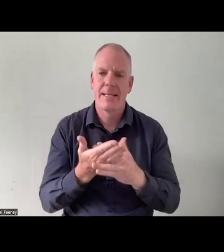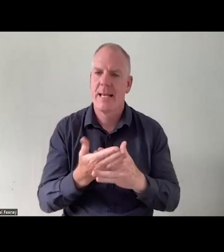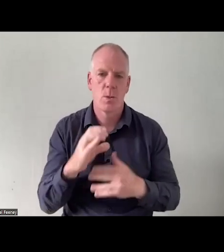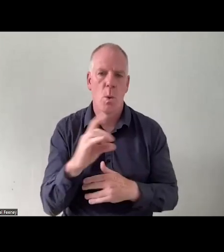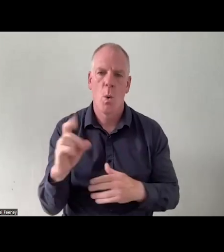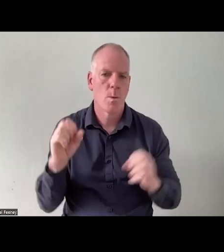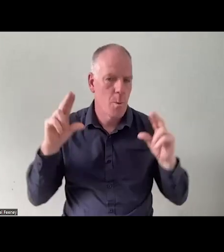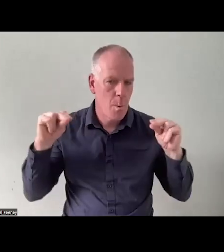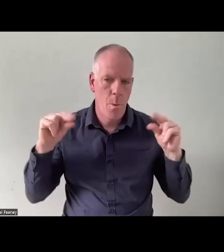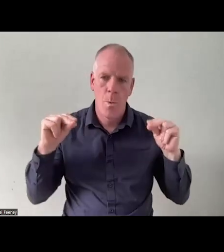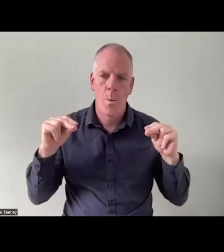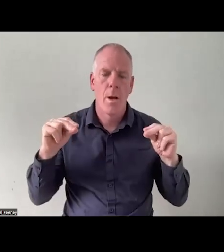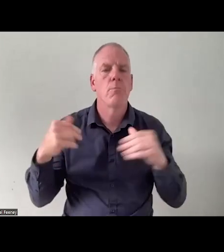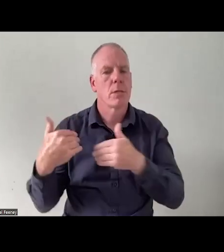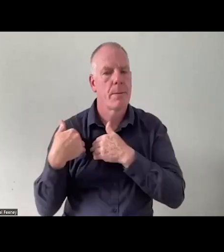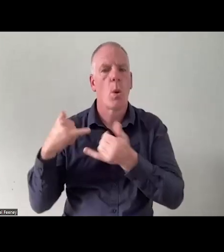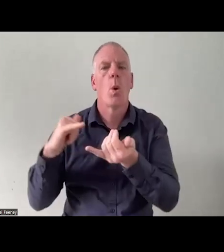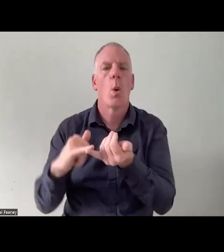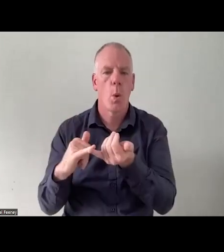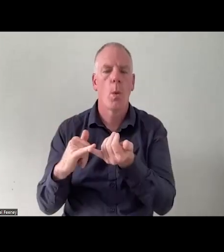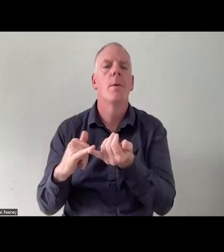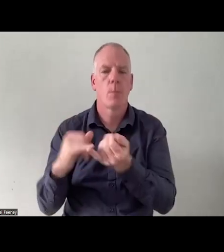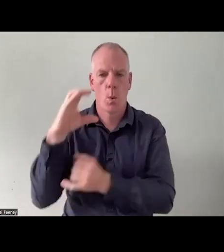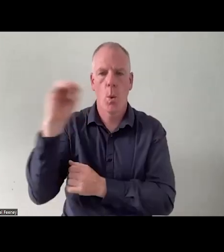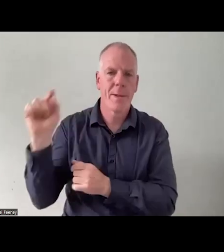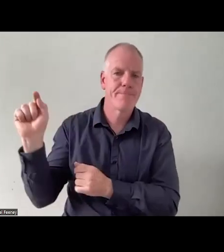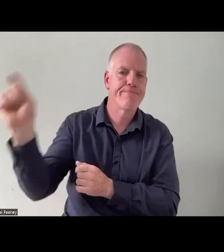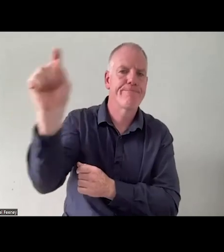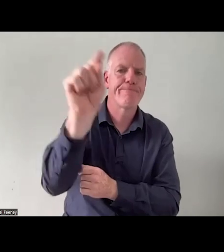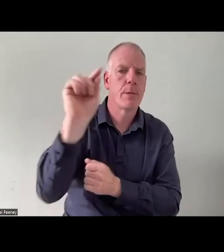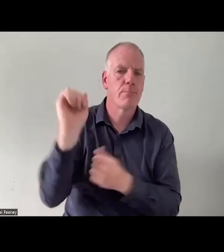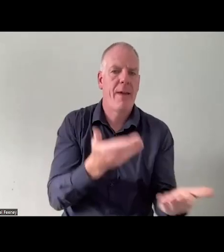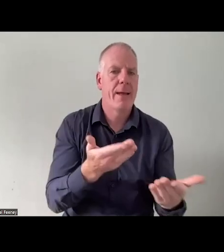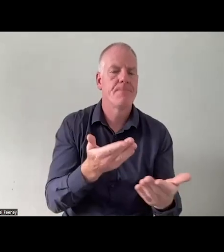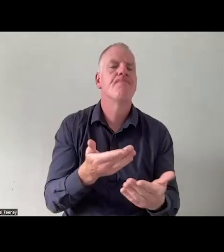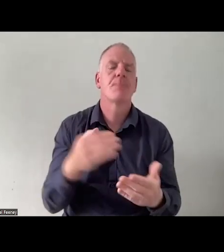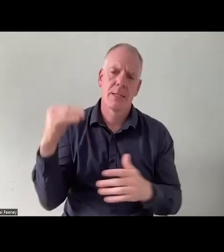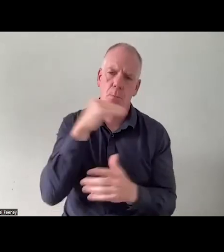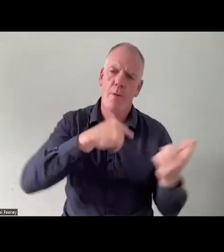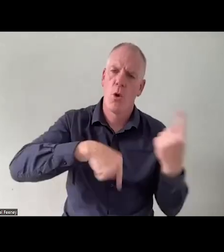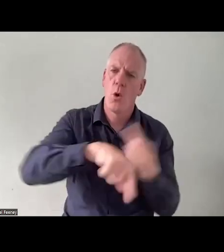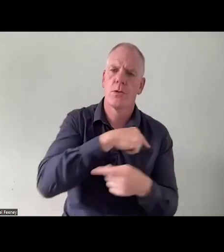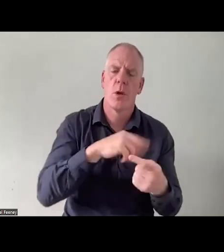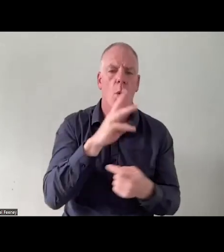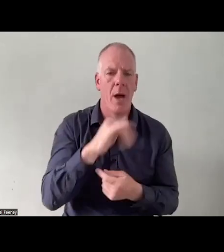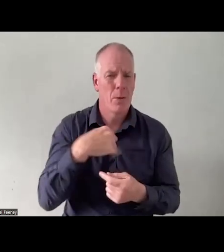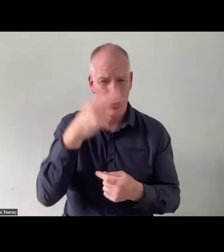That will be the responsibility of the companies themselves. But this is vital for us because we understand that so many people